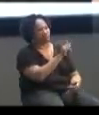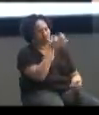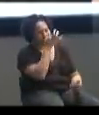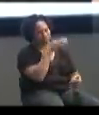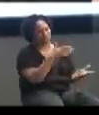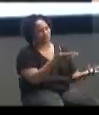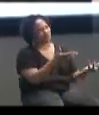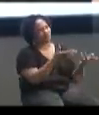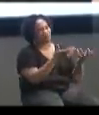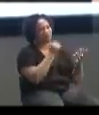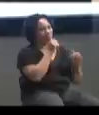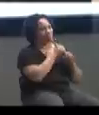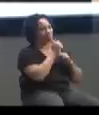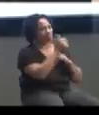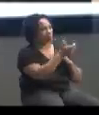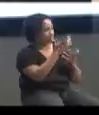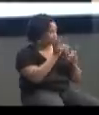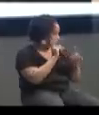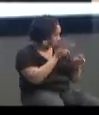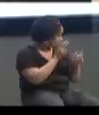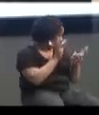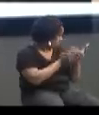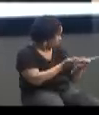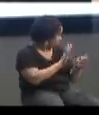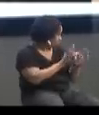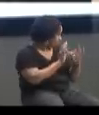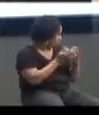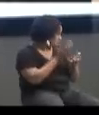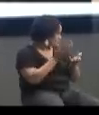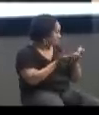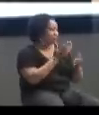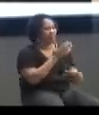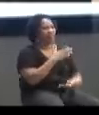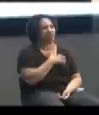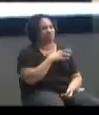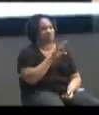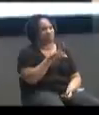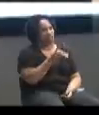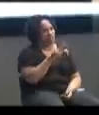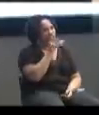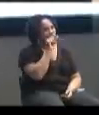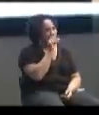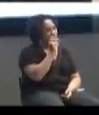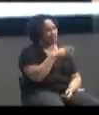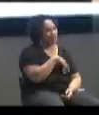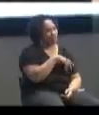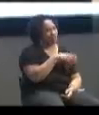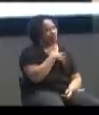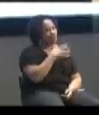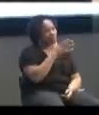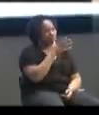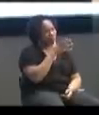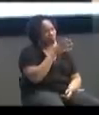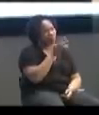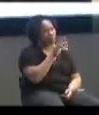SHE'S FROM LA GRANGE, WHICH ISN'T TOO FAR AWAY FROM HERE. SO SHE MAY GET A CHANCE TO SEE HER FAMILY.